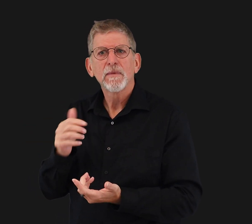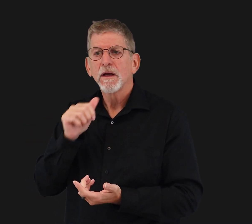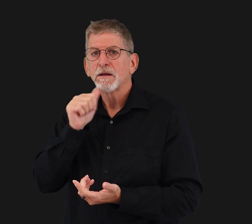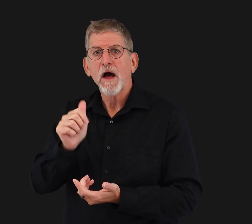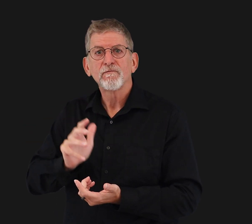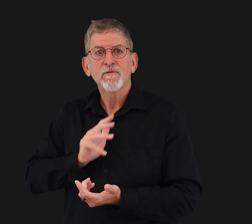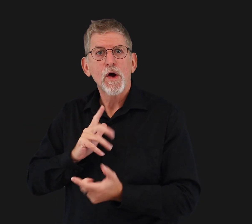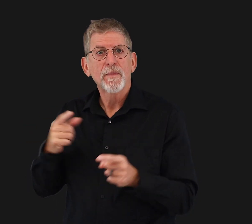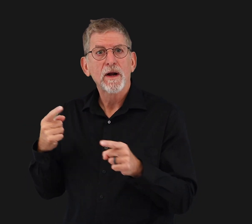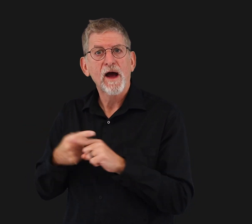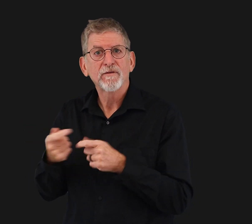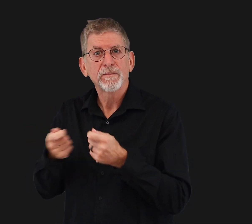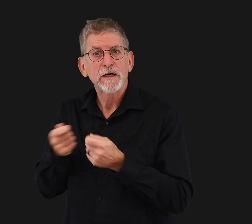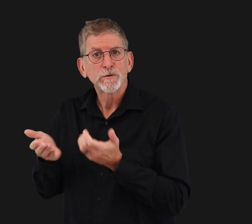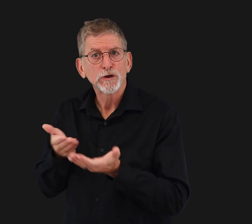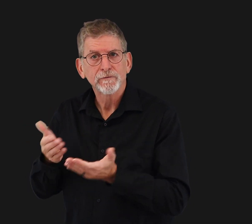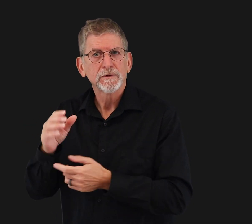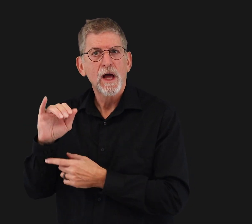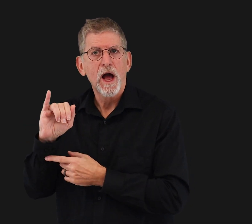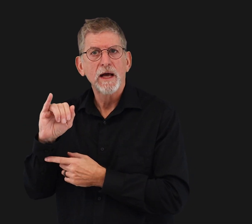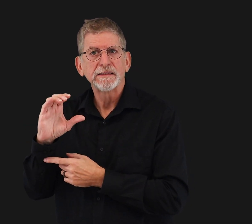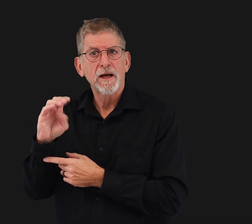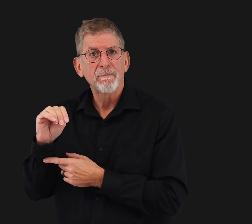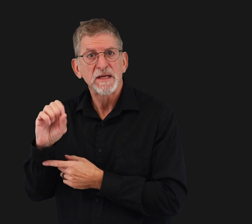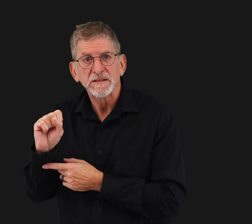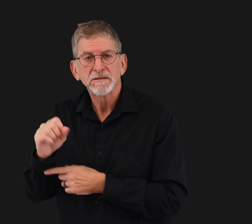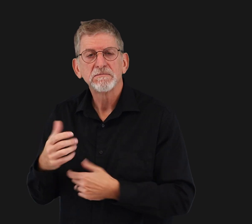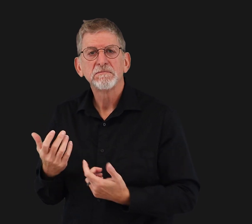Informal Conflict Management Services (ICMS),